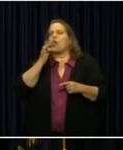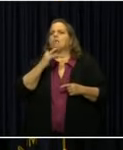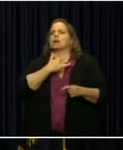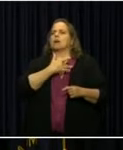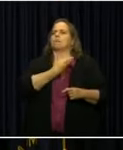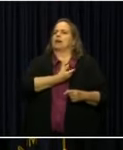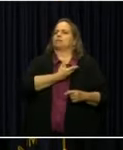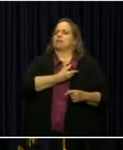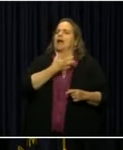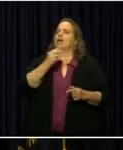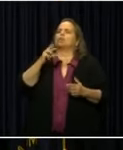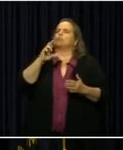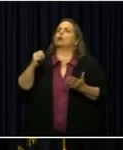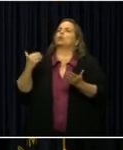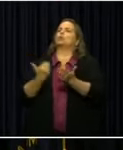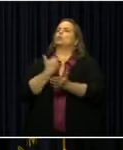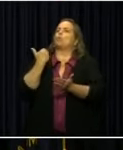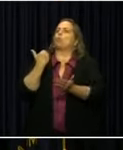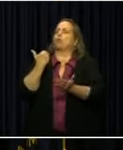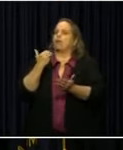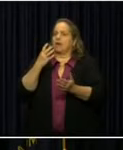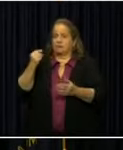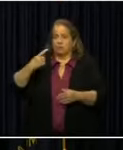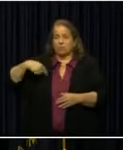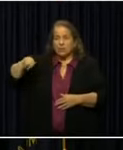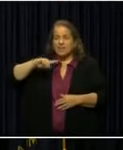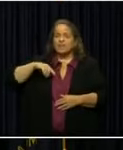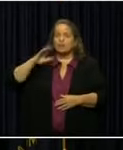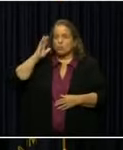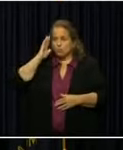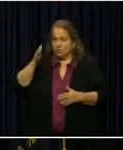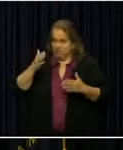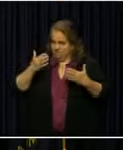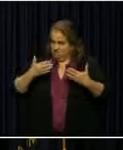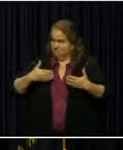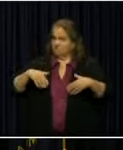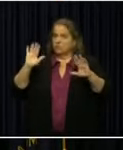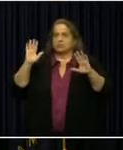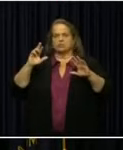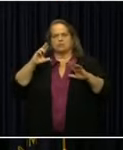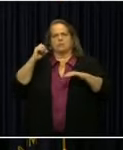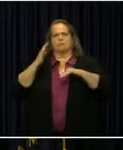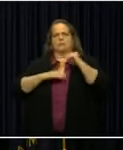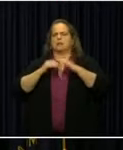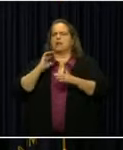ALL RIGHT.